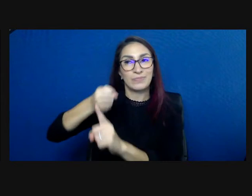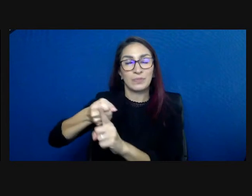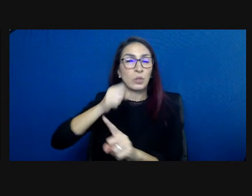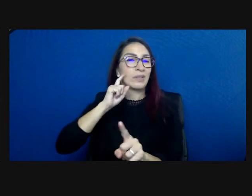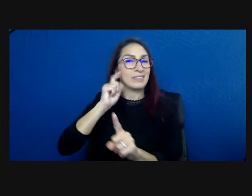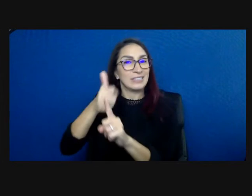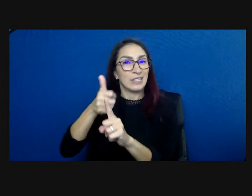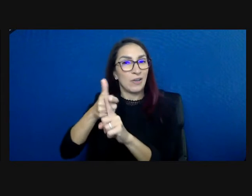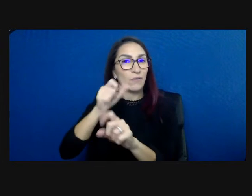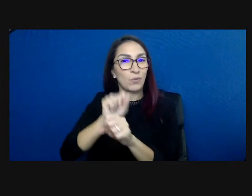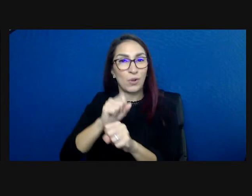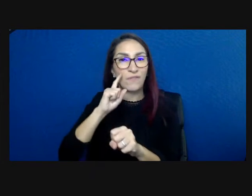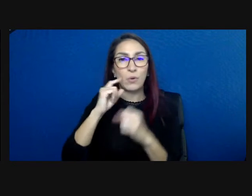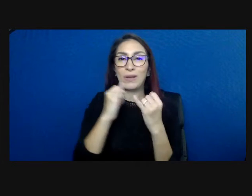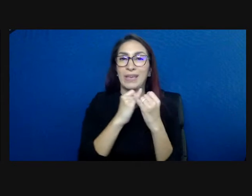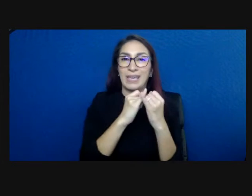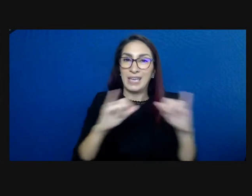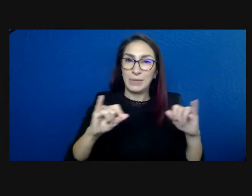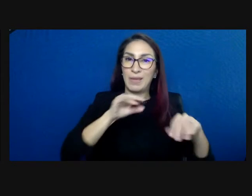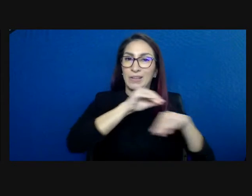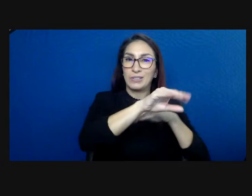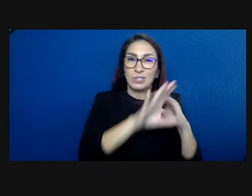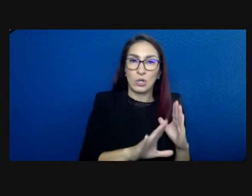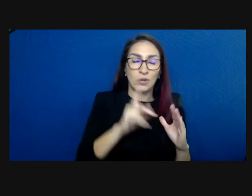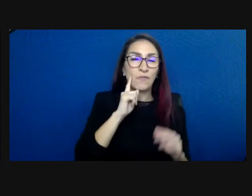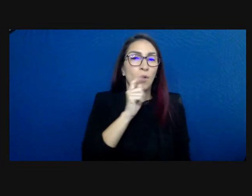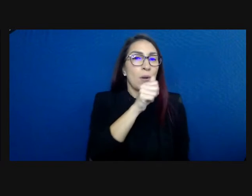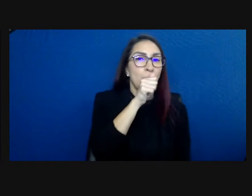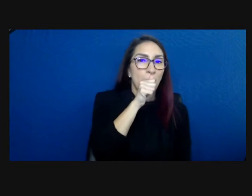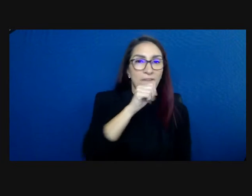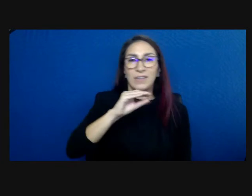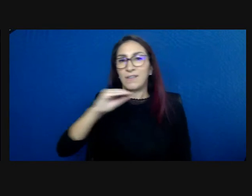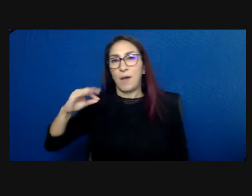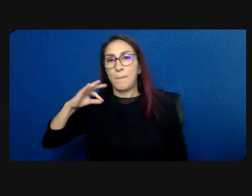for private and nonprofit businesses and organizations.